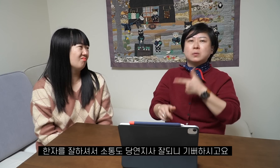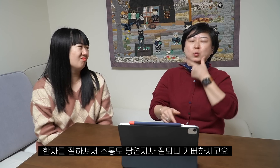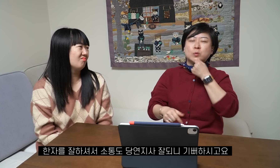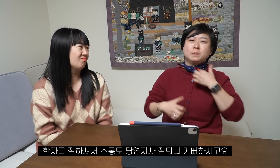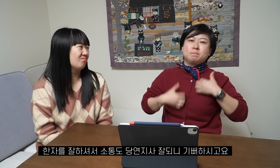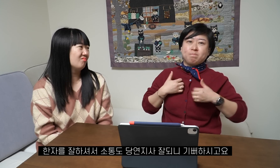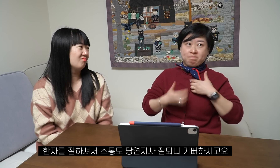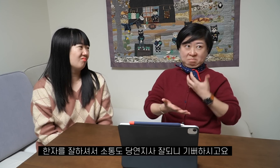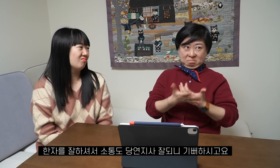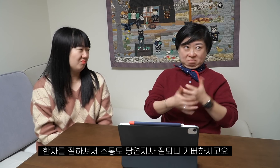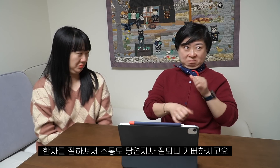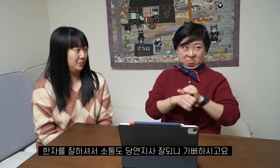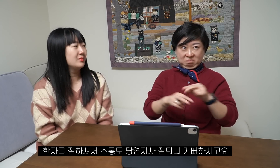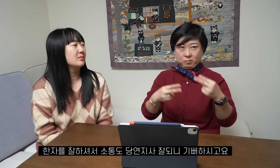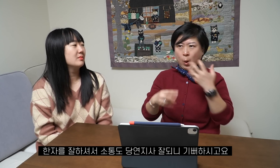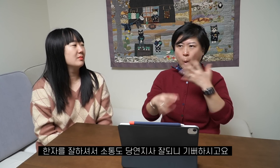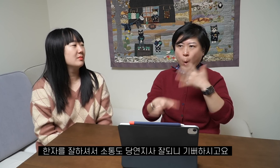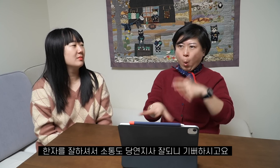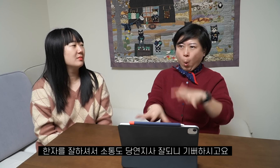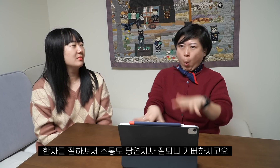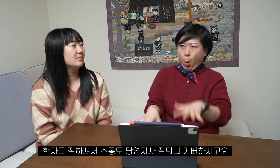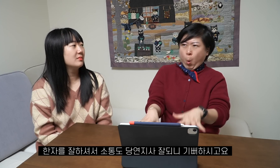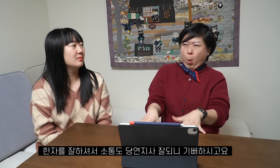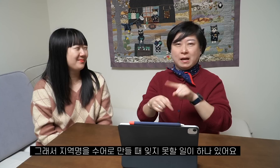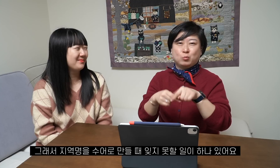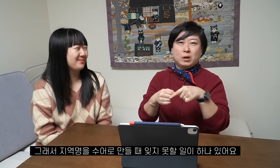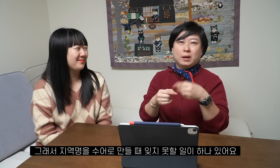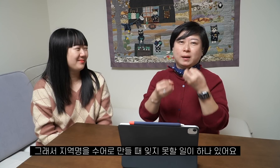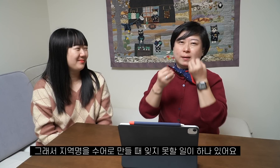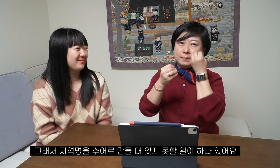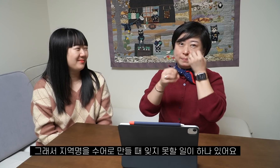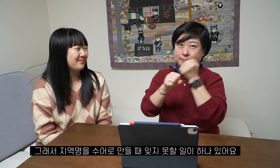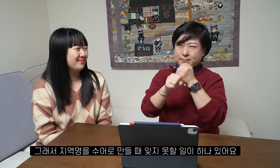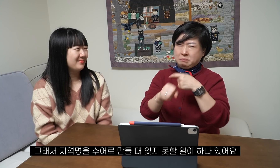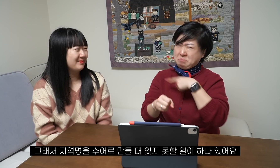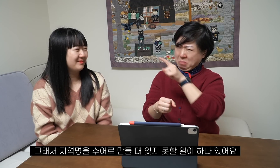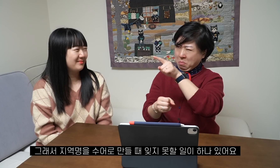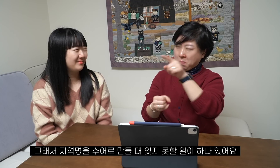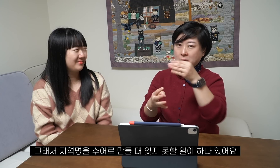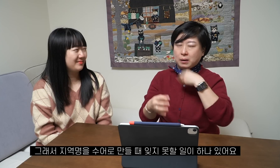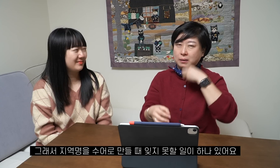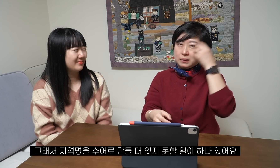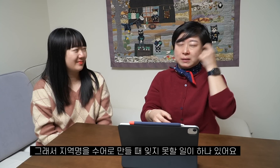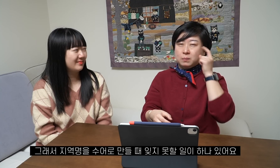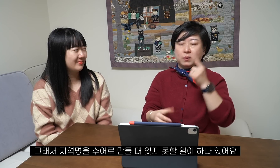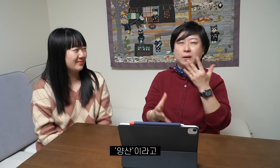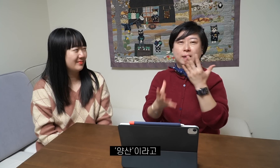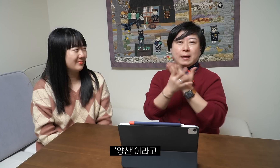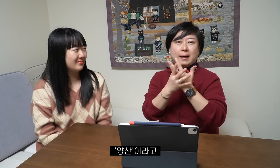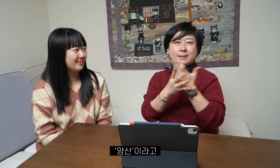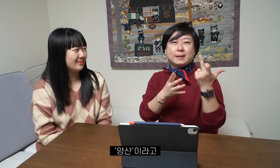He's good at Chinese characters, so he's happy to communicate well. So, there's one thing he'll never forget when he makes local names into sign language.